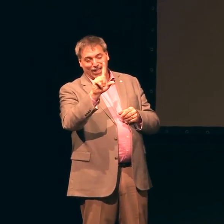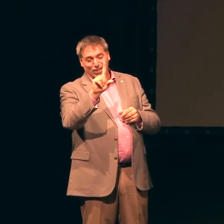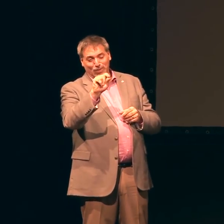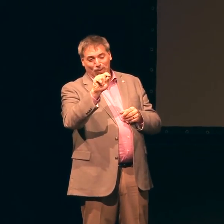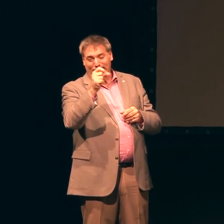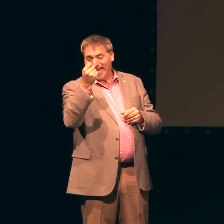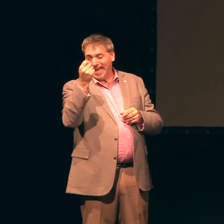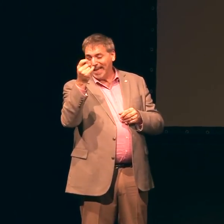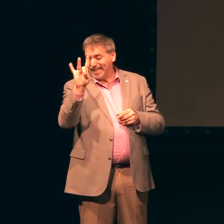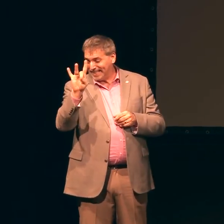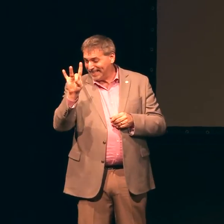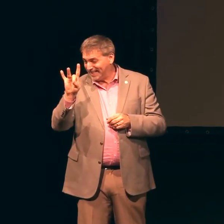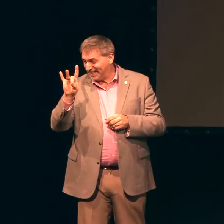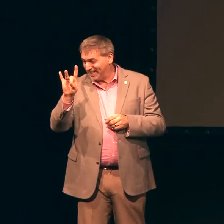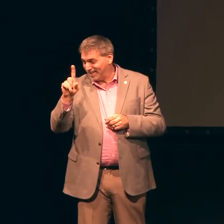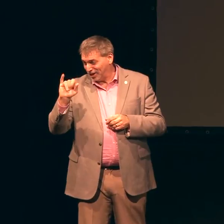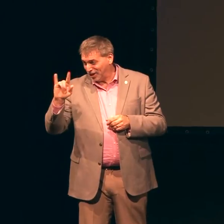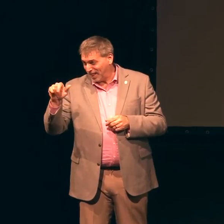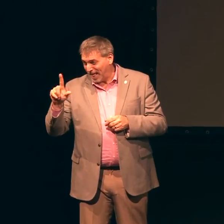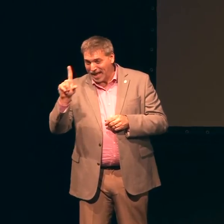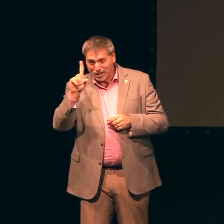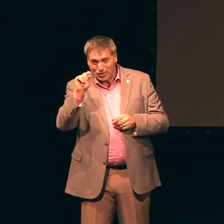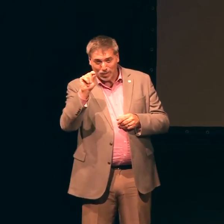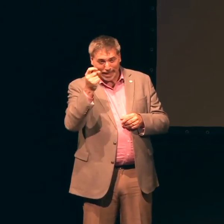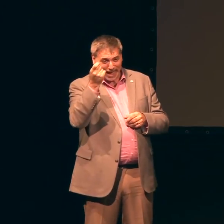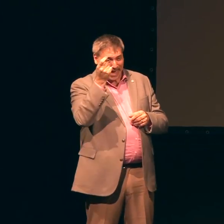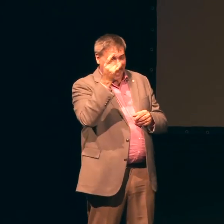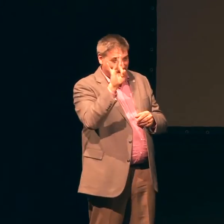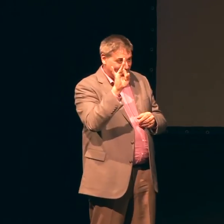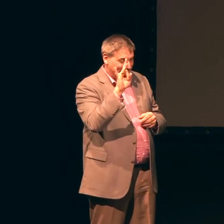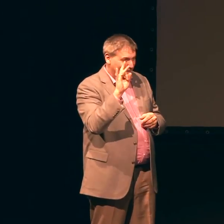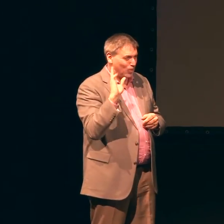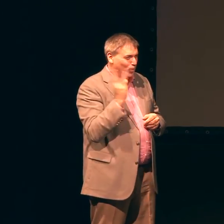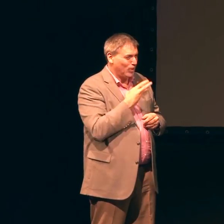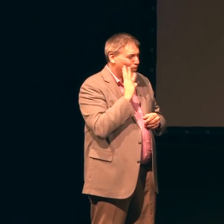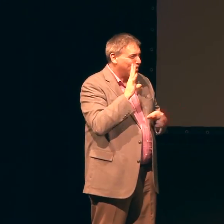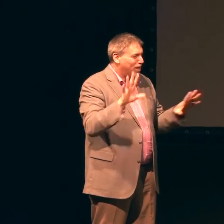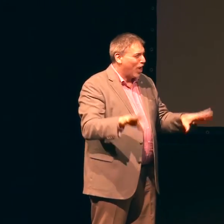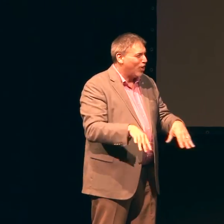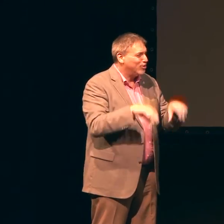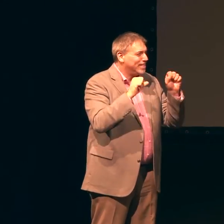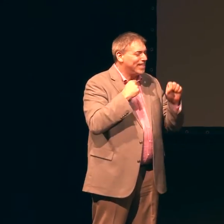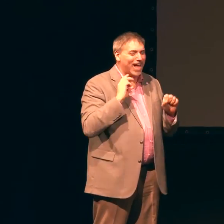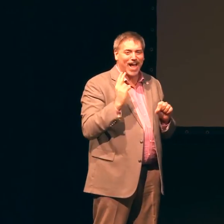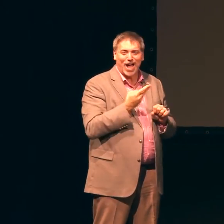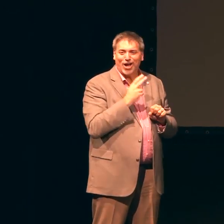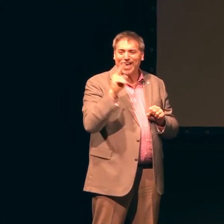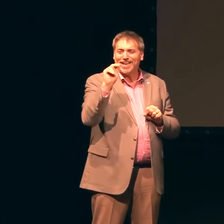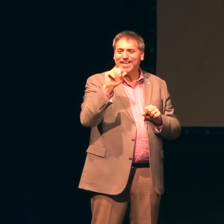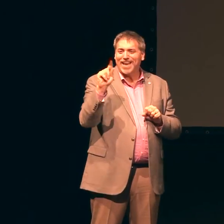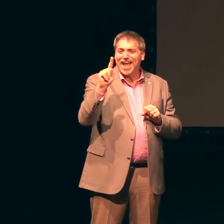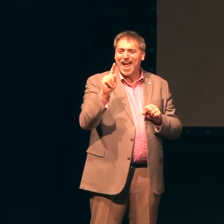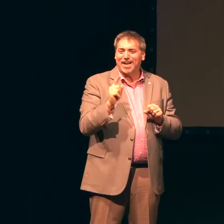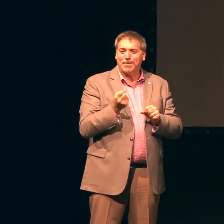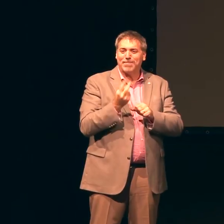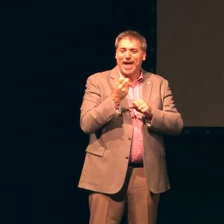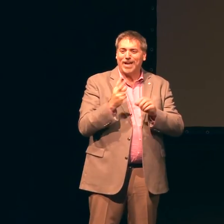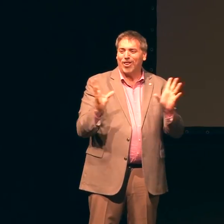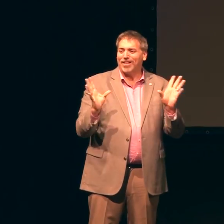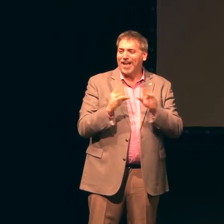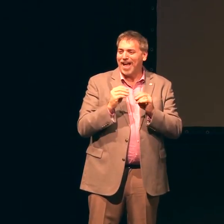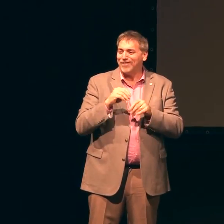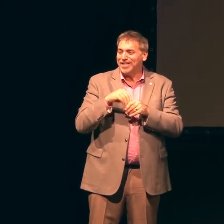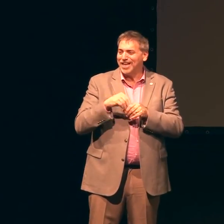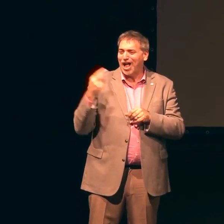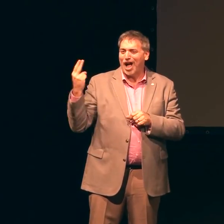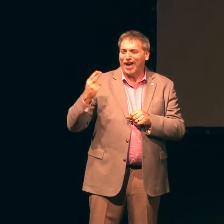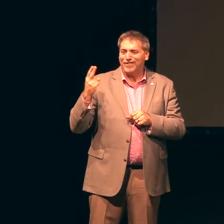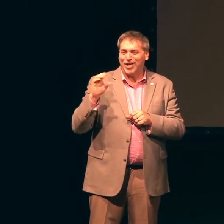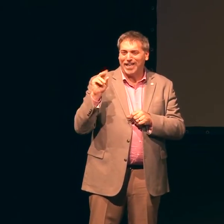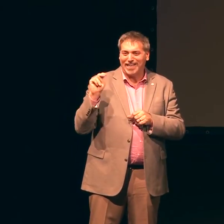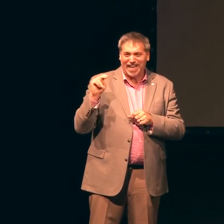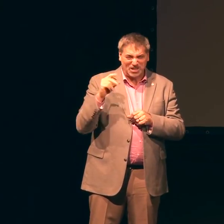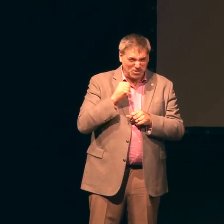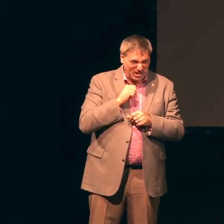in July of 2018, we will be hosting our biennial